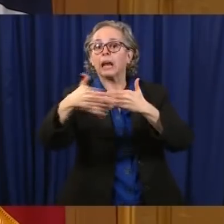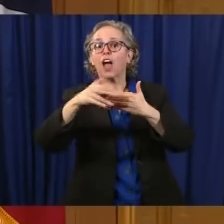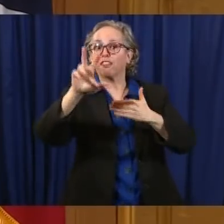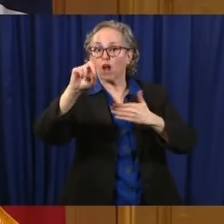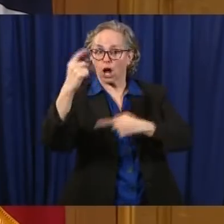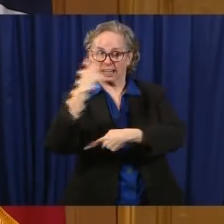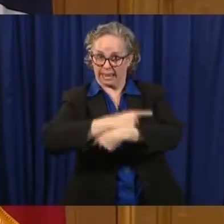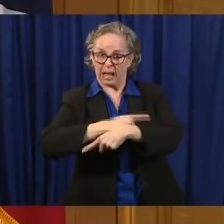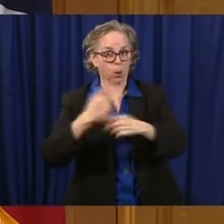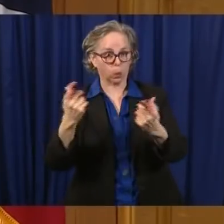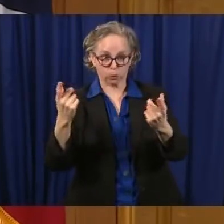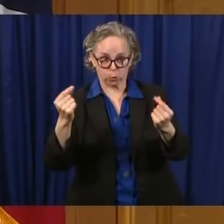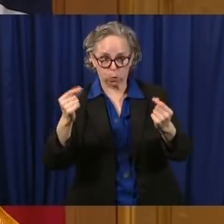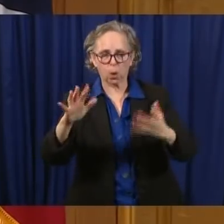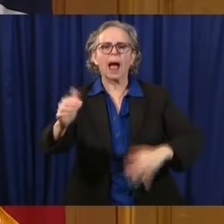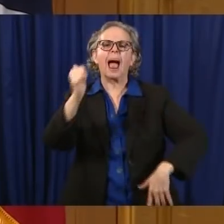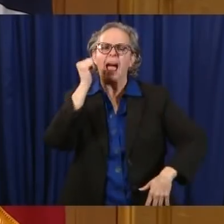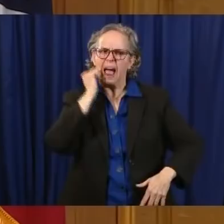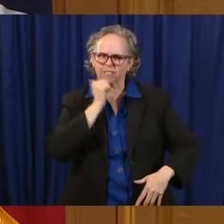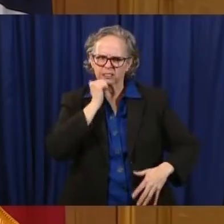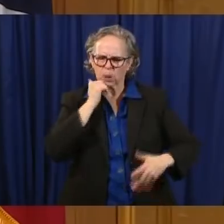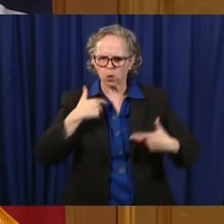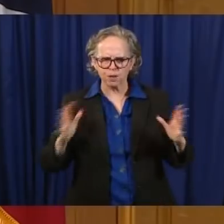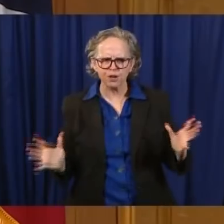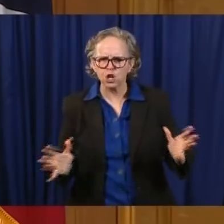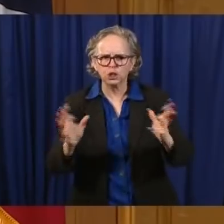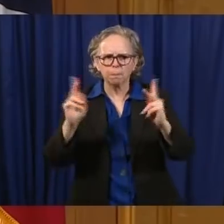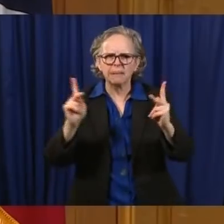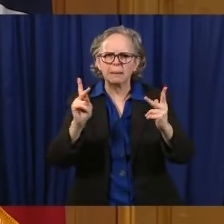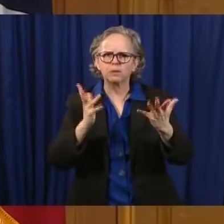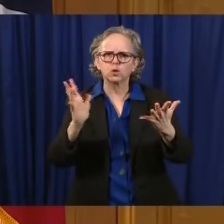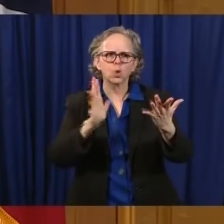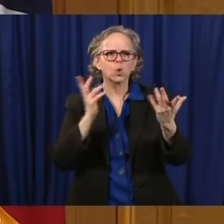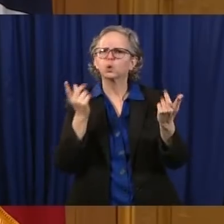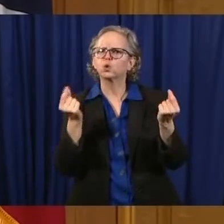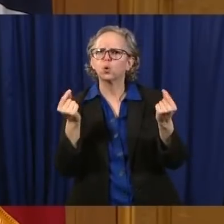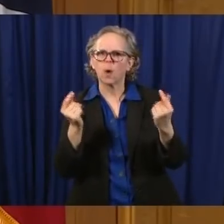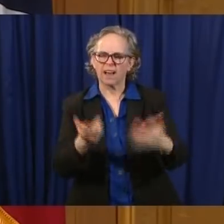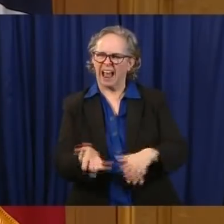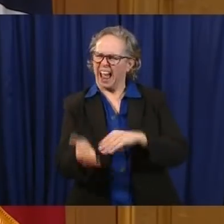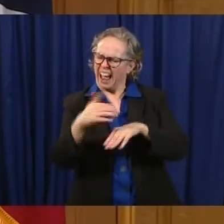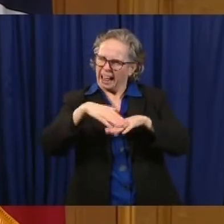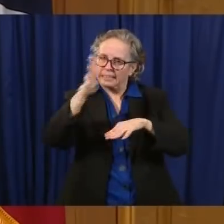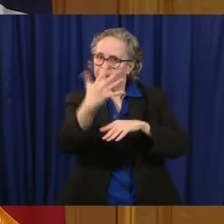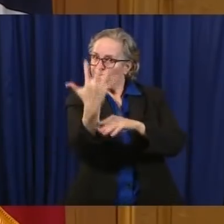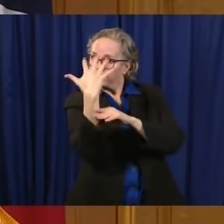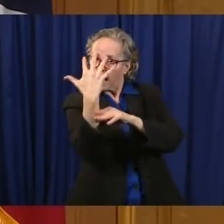FOR FIVE CHALLENGE, ASKING FOR EVERYONE TO REACH OUT TO FIVE PEOPLE EVERY DAY OVER THE NEXT 30 DAYS BY PHONE, VIDEO, CHAT,